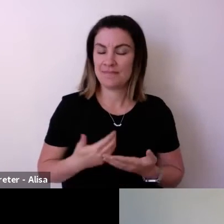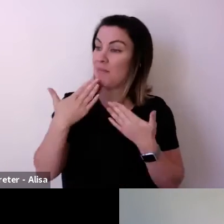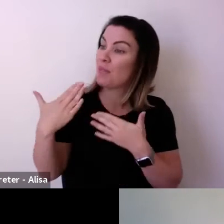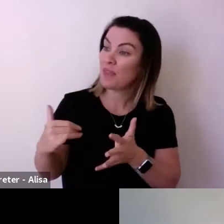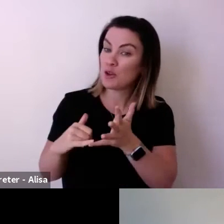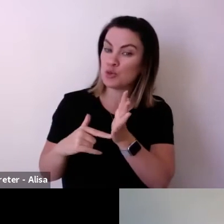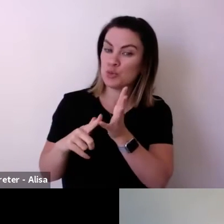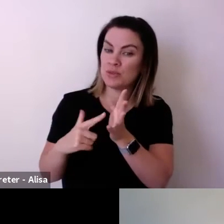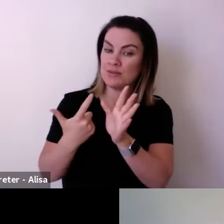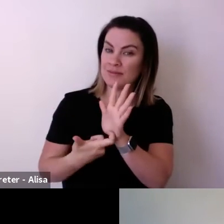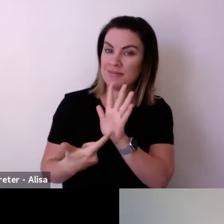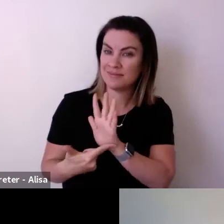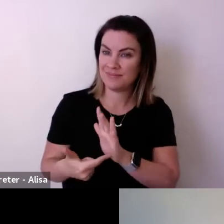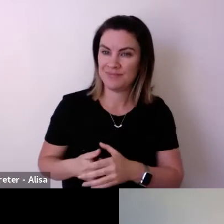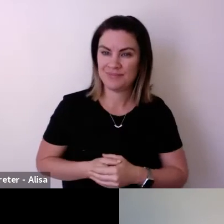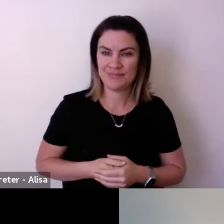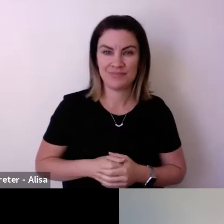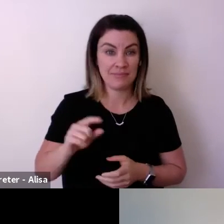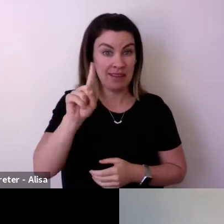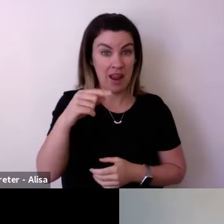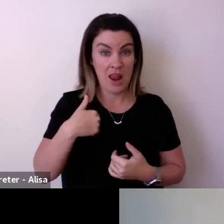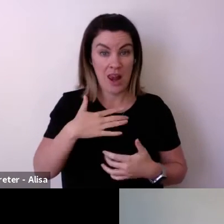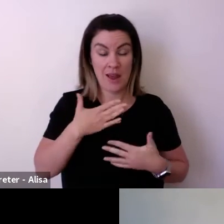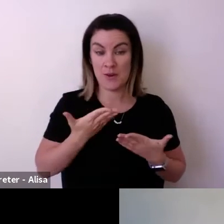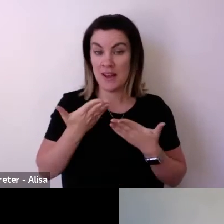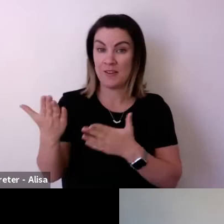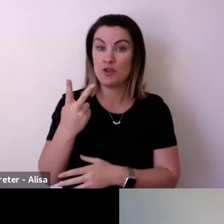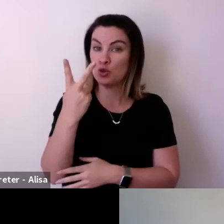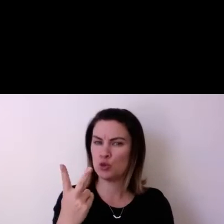I would now like to handed over to two of my co-authors in this report,